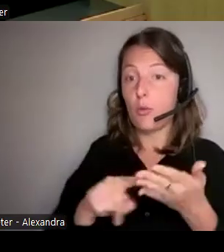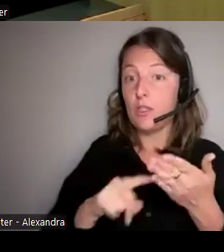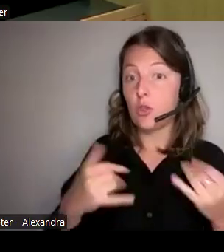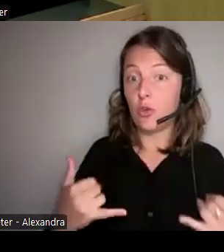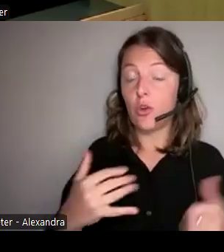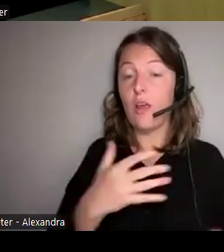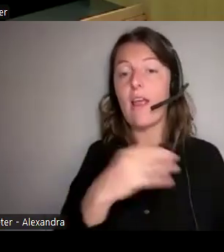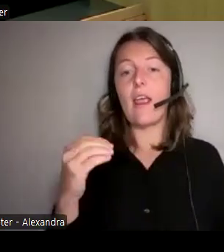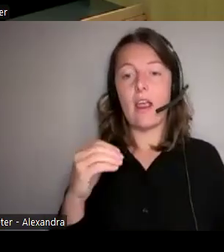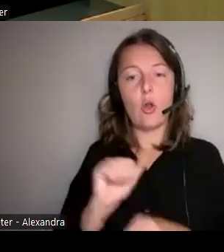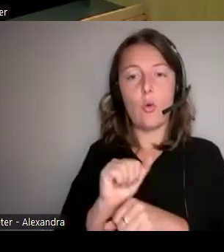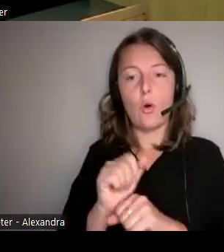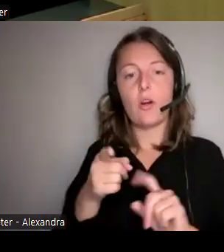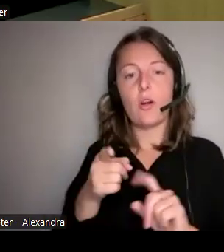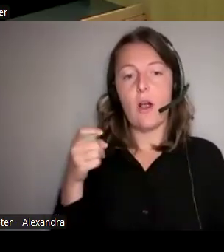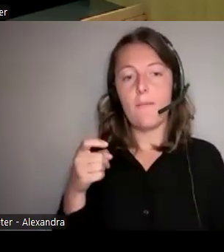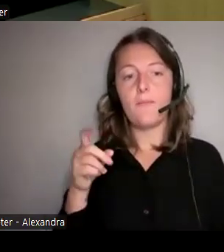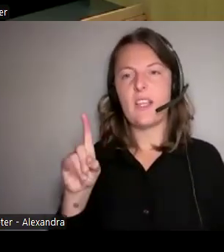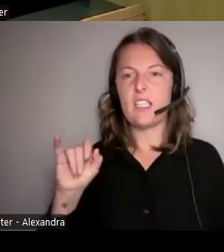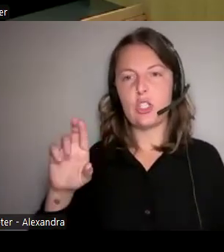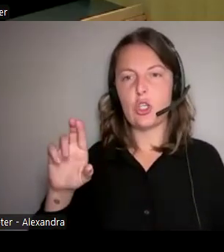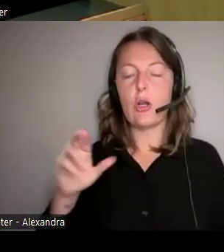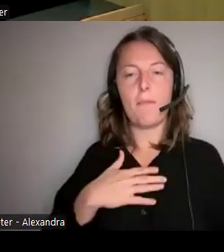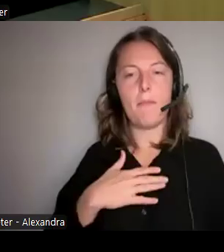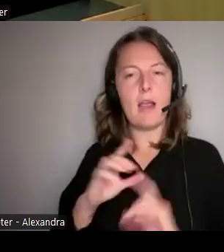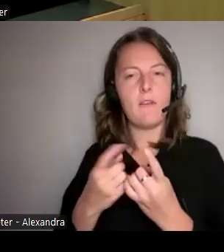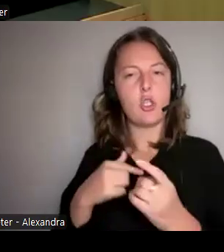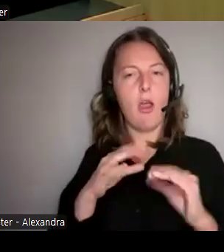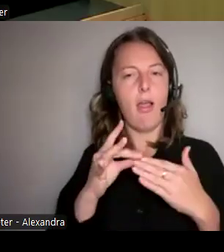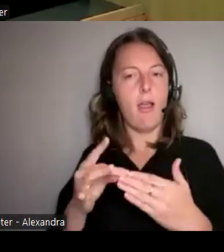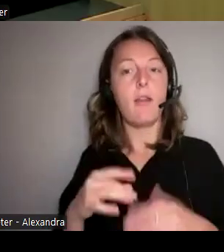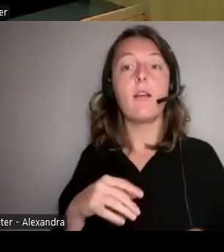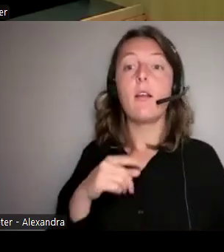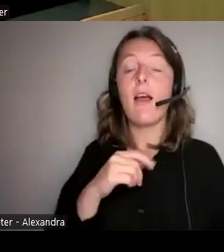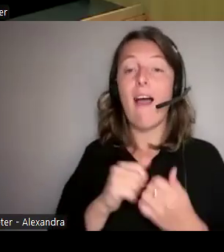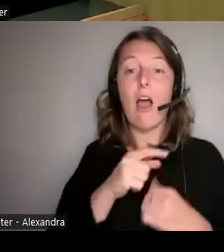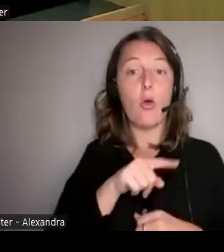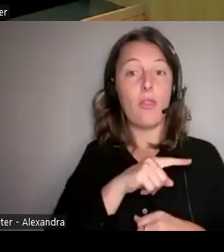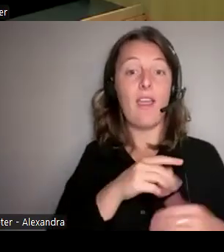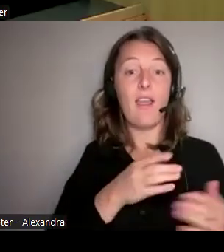work that Dizzer was or the division that I led was conducting research prior to the change at